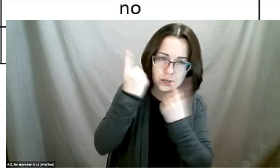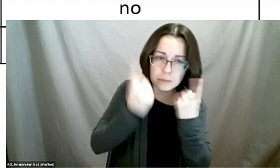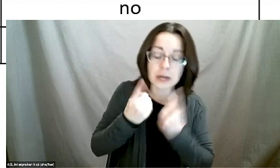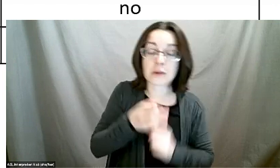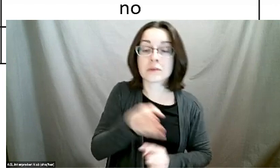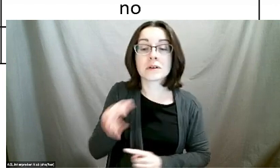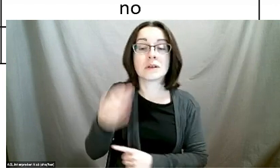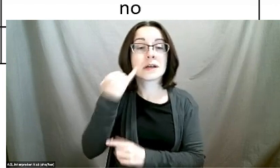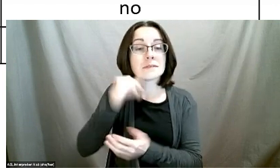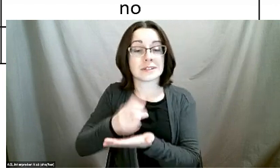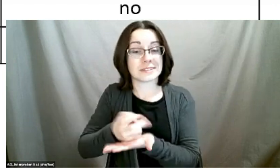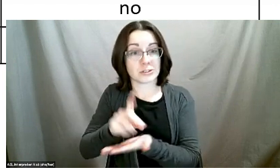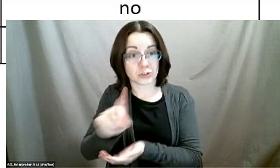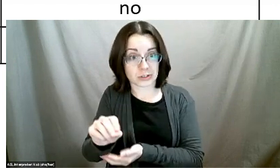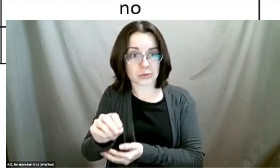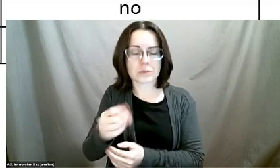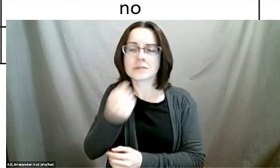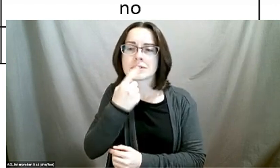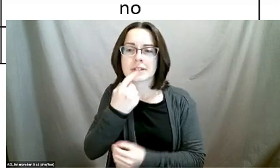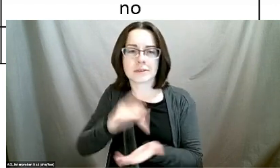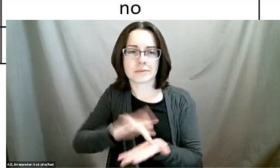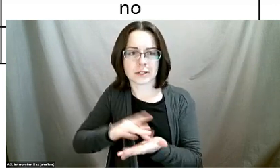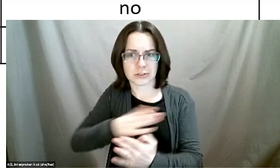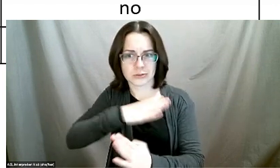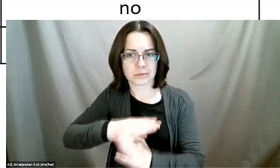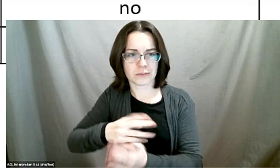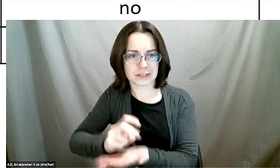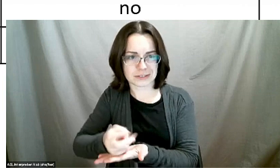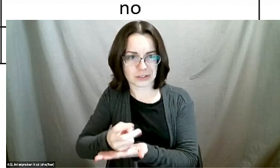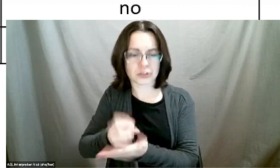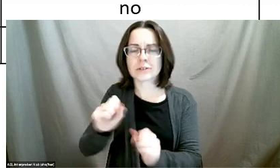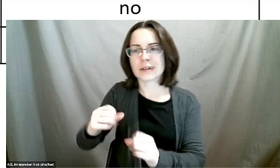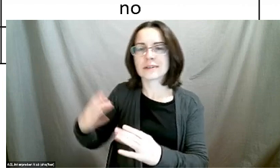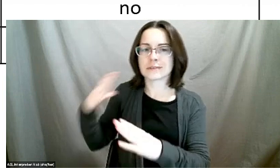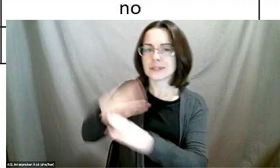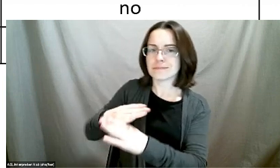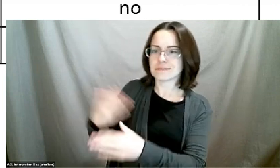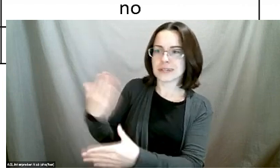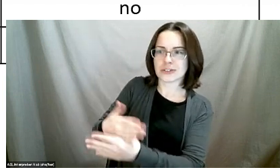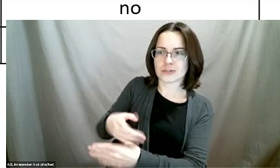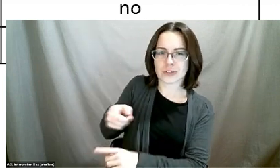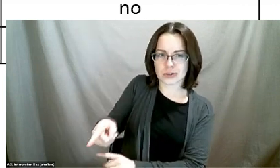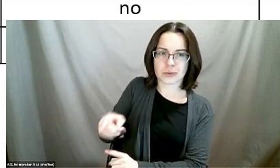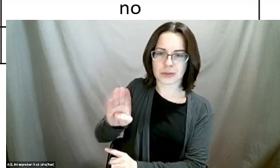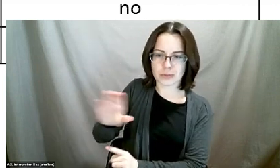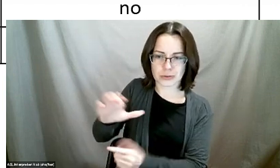these can interfere with birth control pill. You can see the chart off to the right